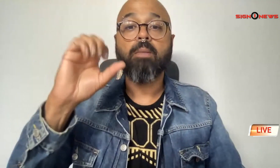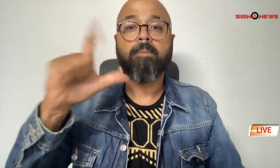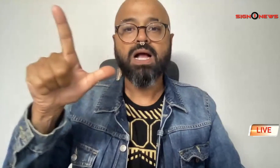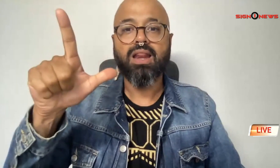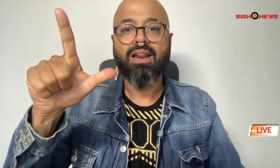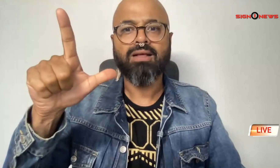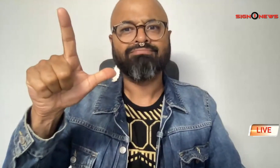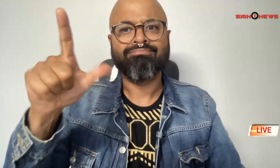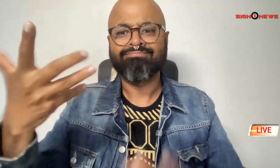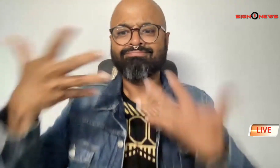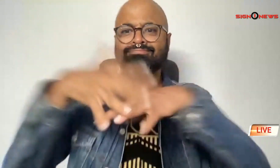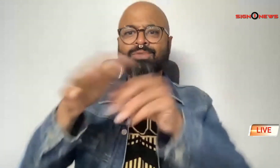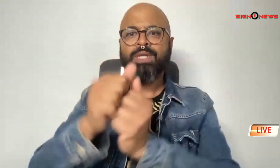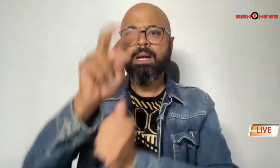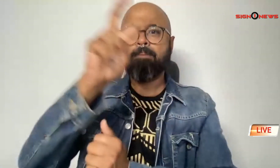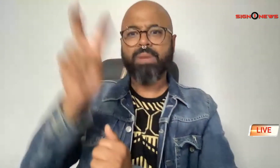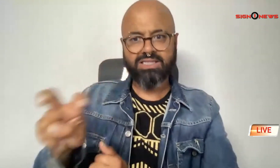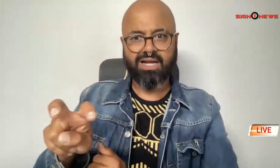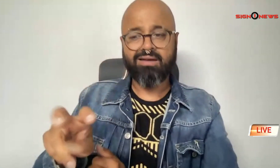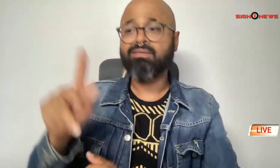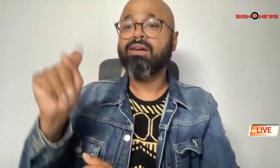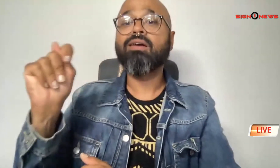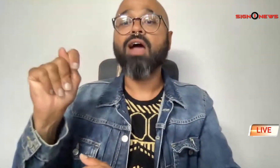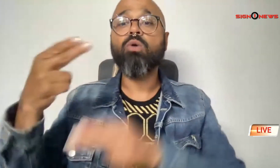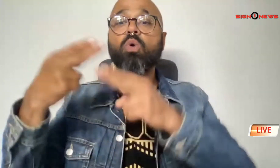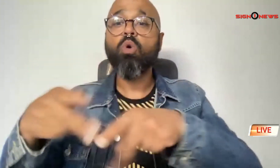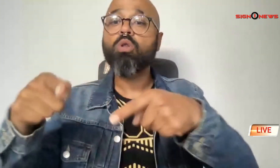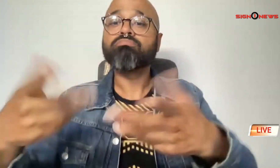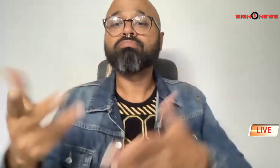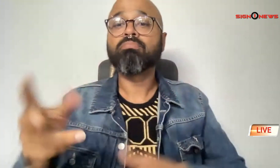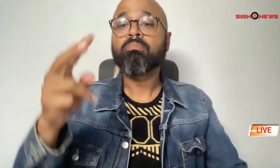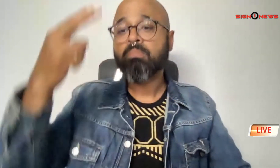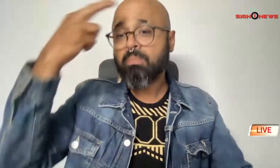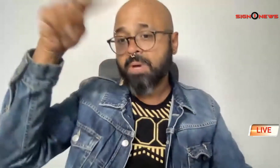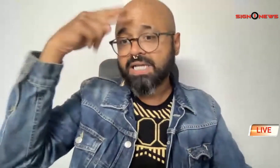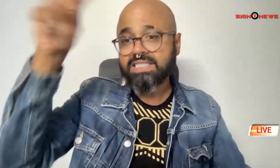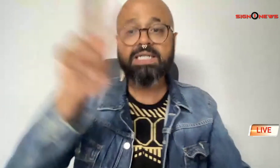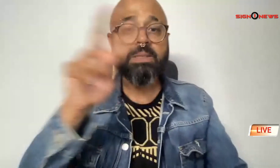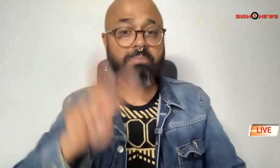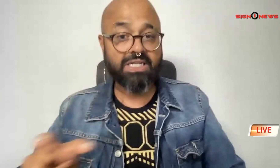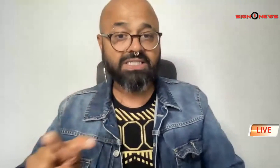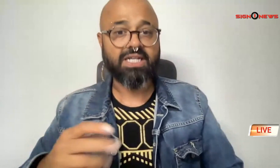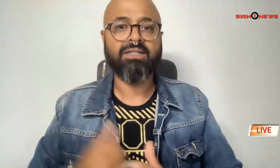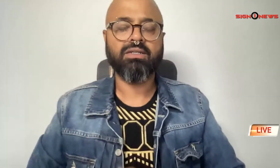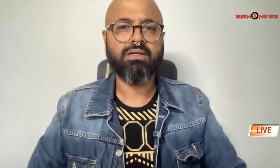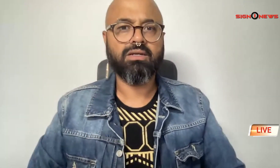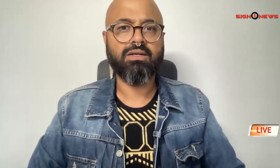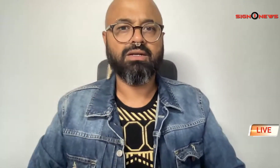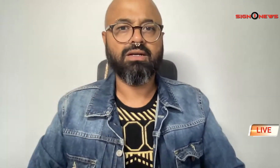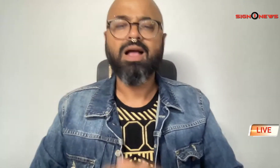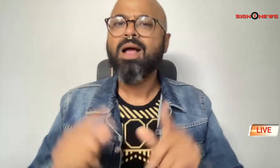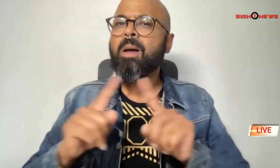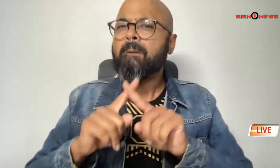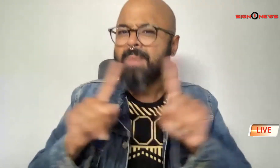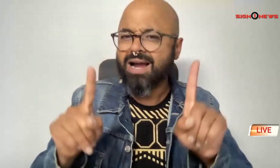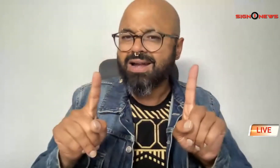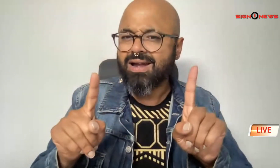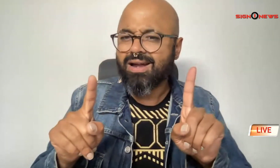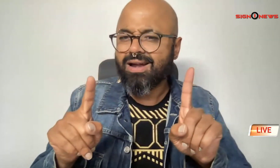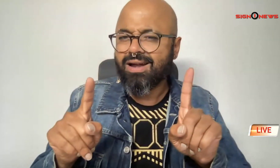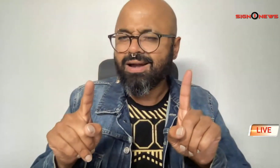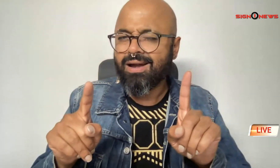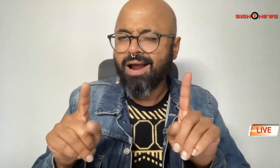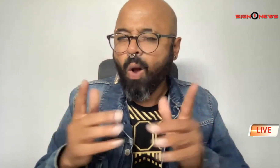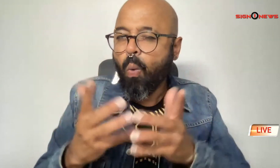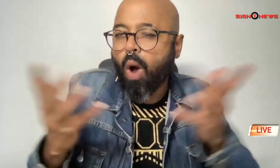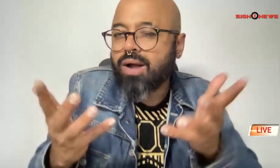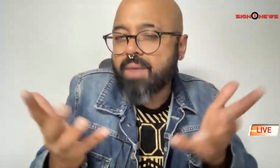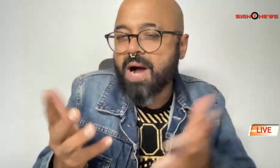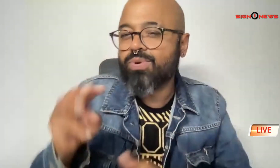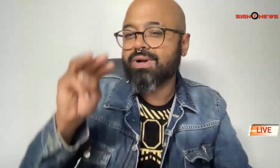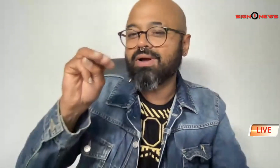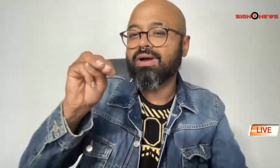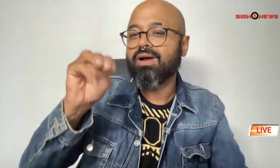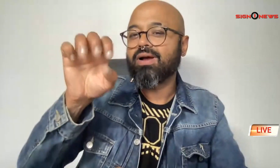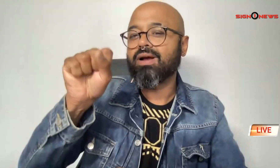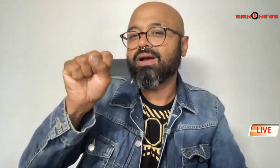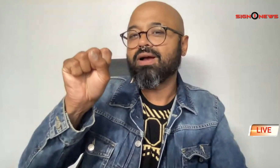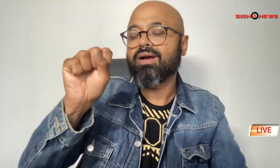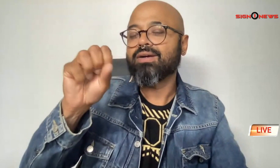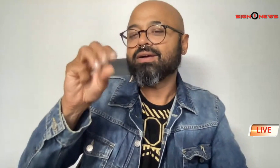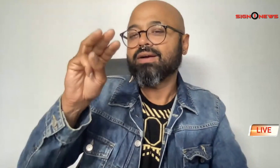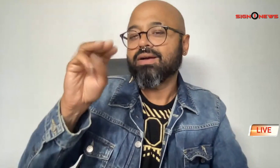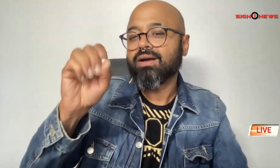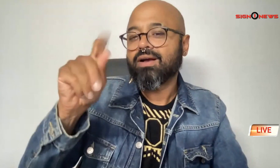Taco Bell has combined pizza and tacos to make a Mexican pizza but what about mustard and